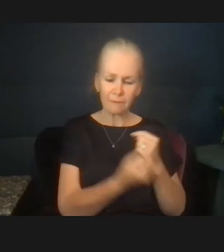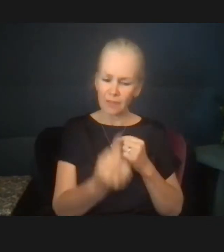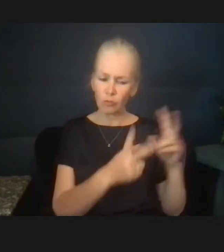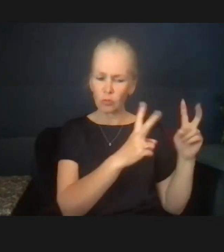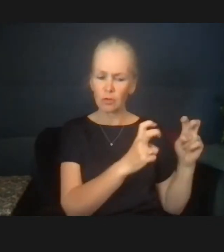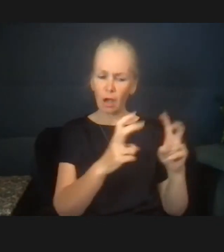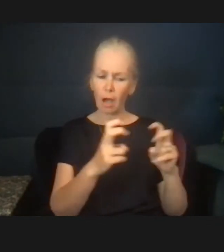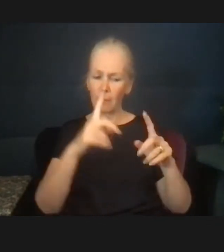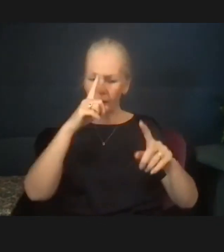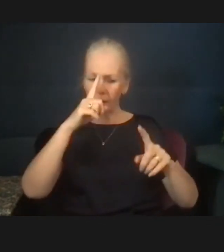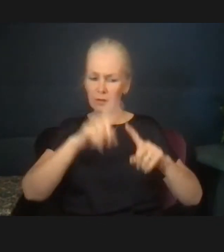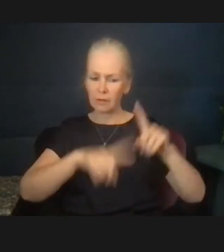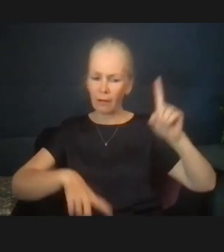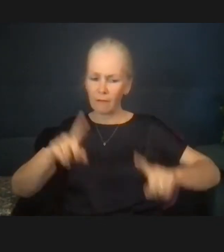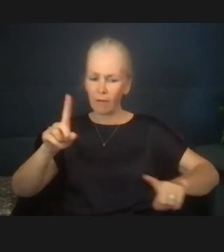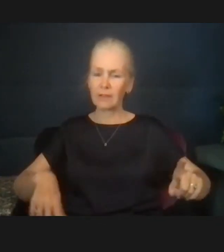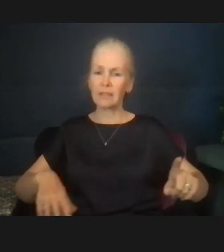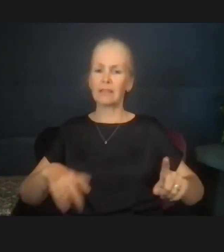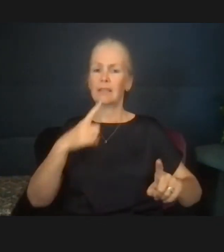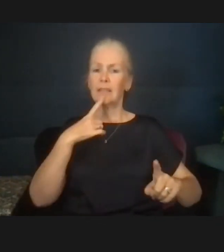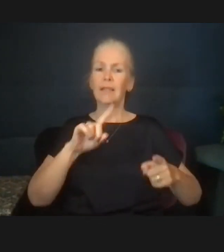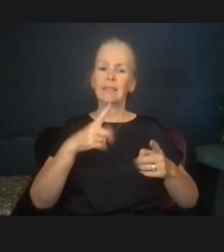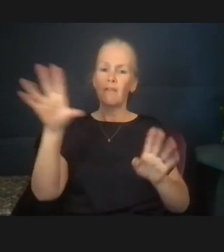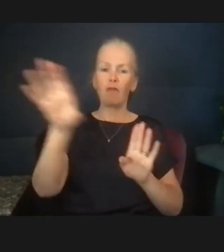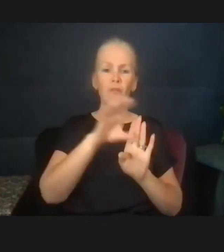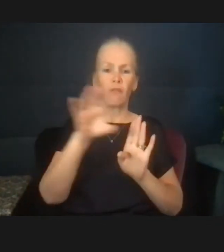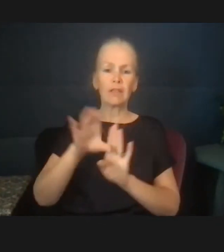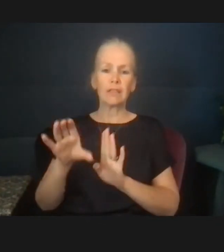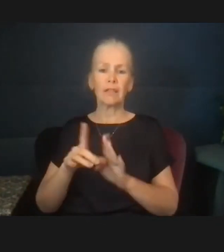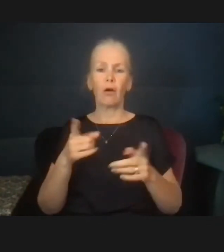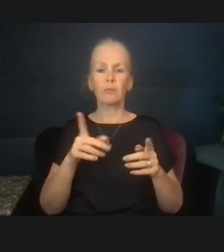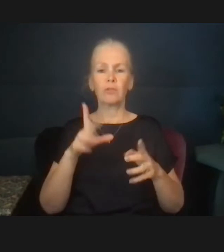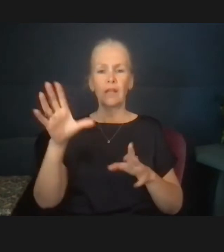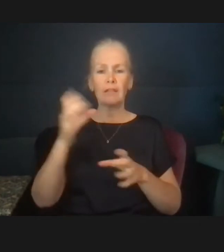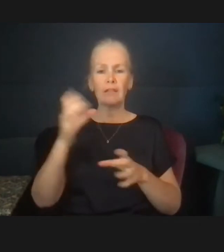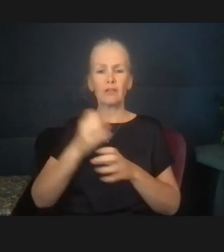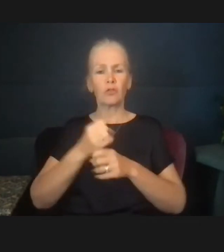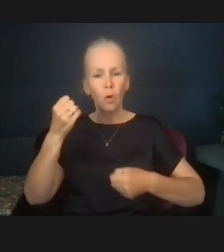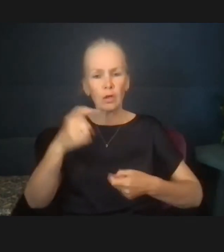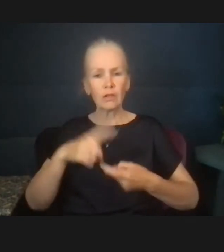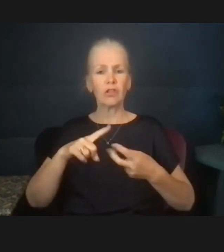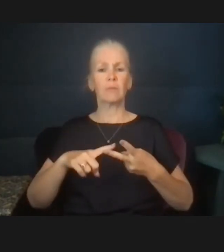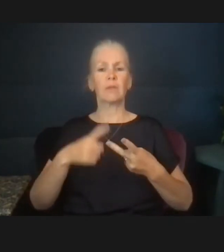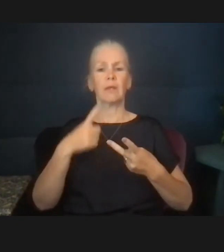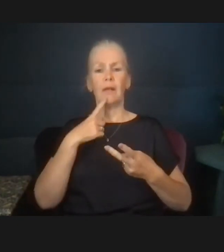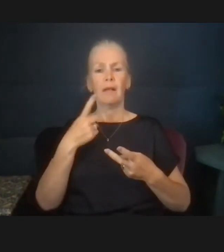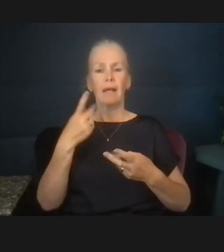diversity. So there's different funding options, there's scholarships, there's internships, there's